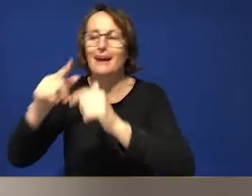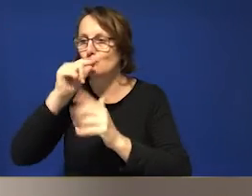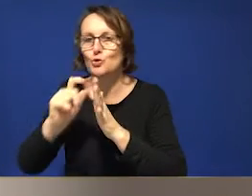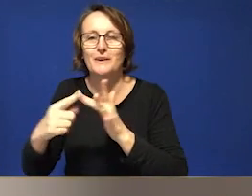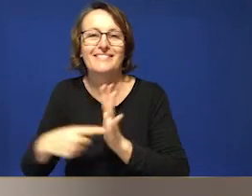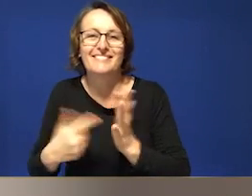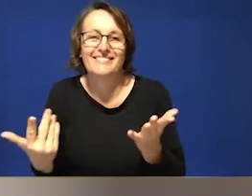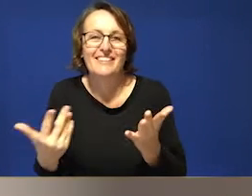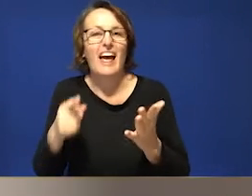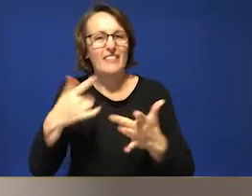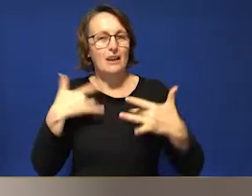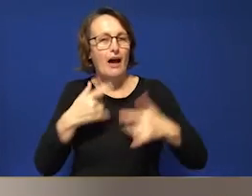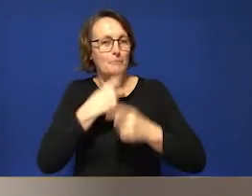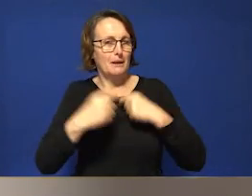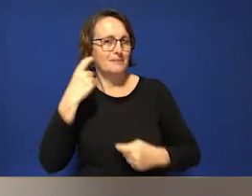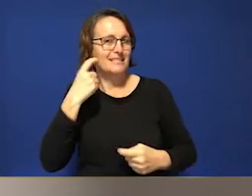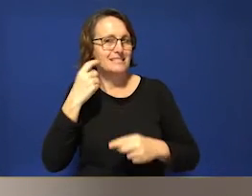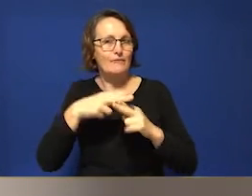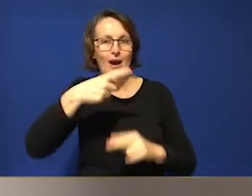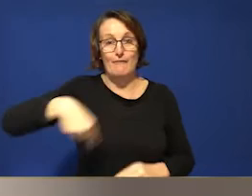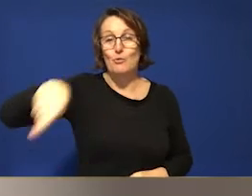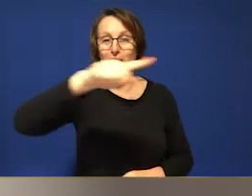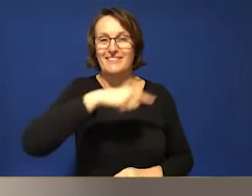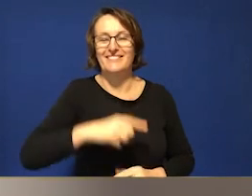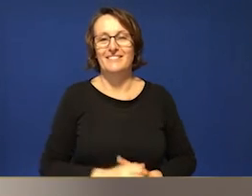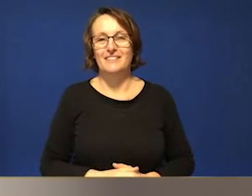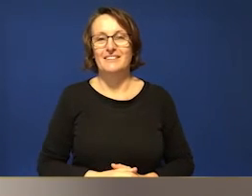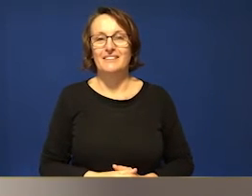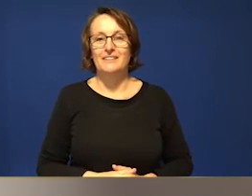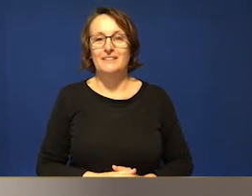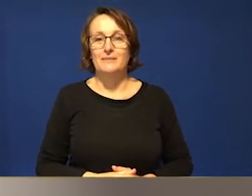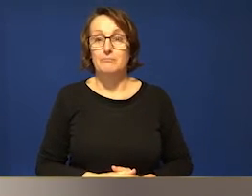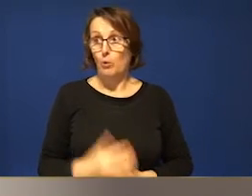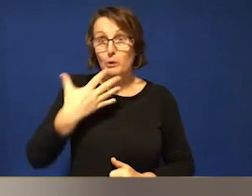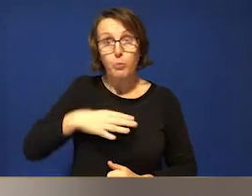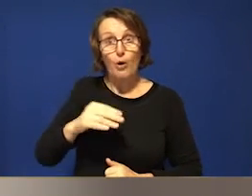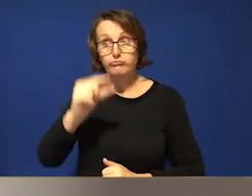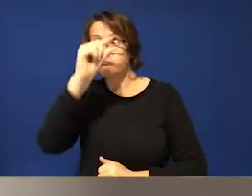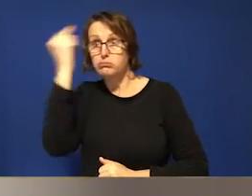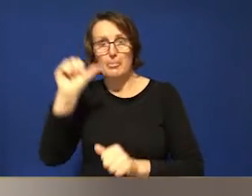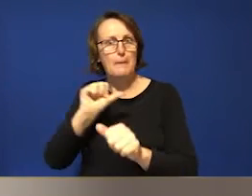And I think from that point of view, that's when life got easier for everybody, even though, we're still trying to get the best building